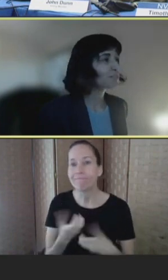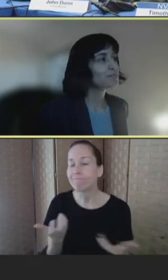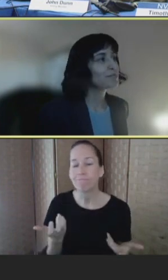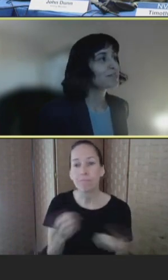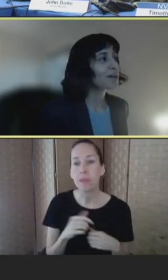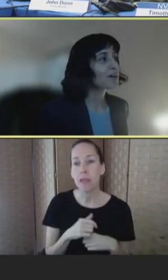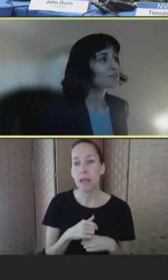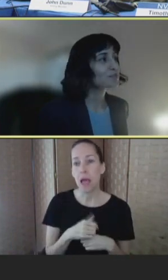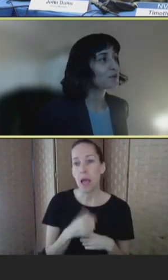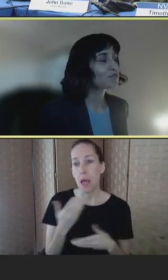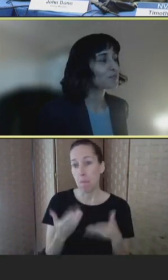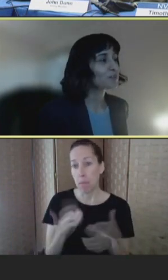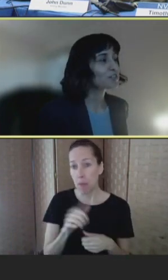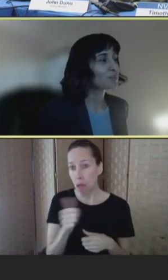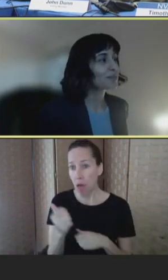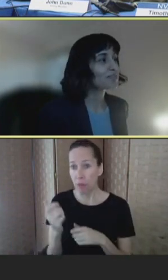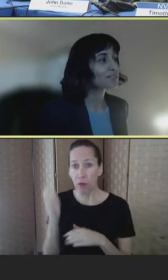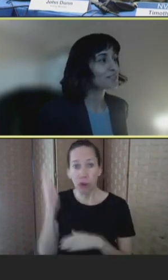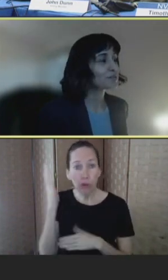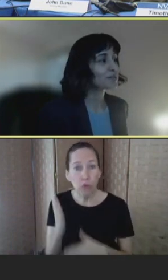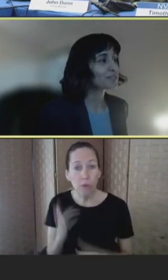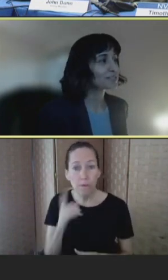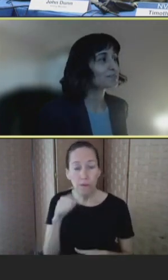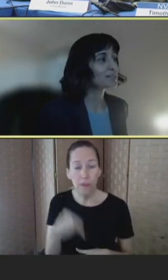maybe they have some more information about this in the domestic space;